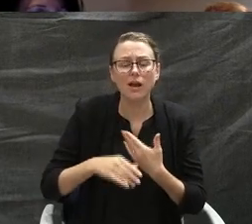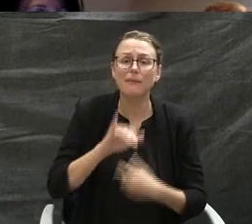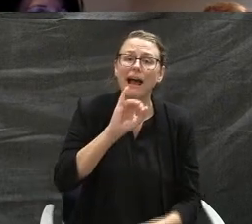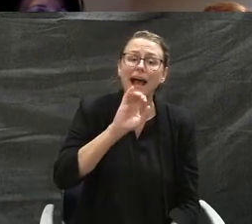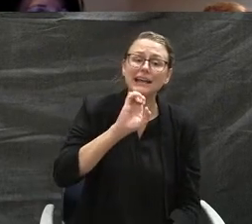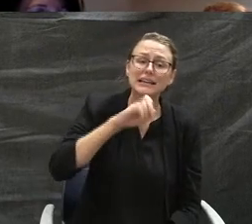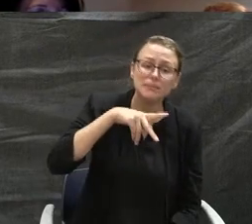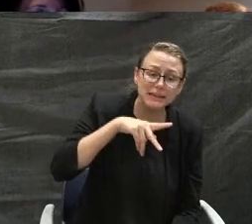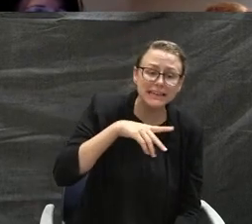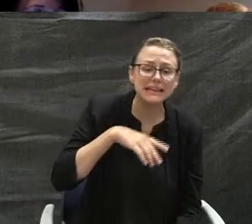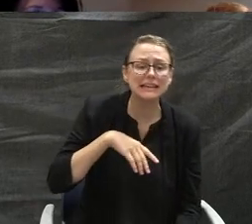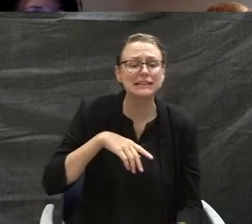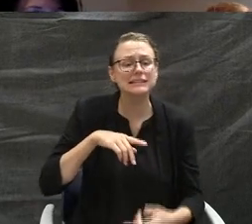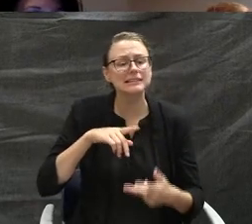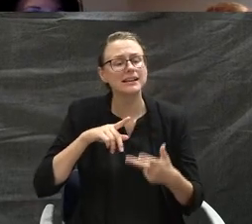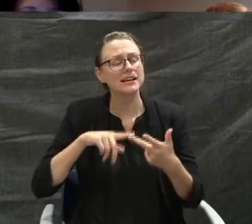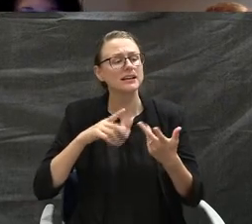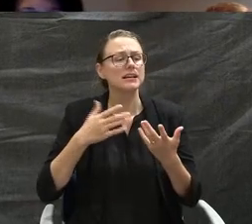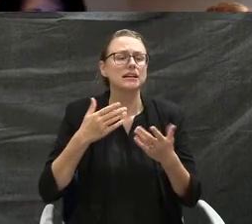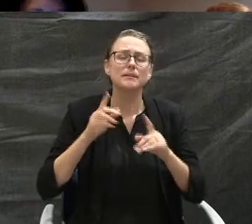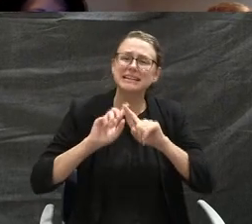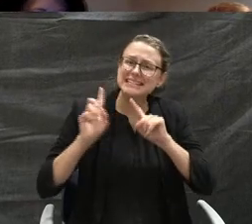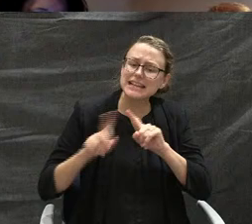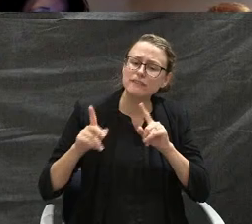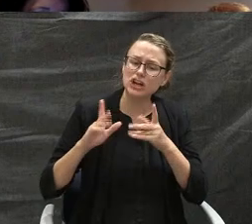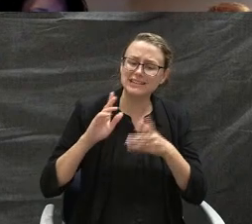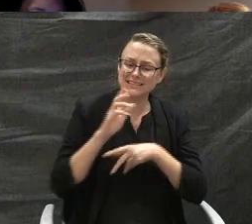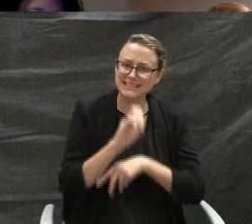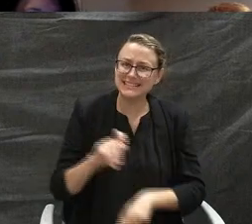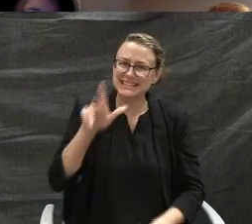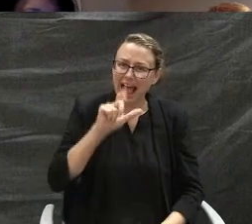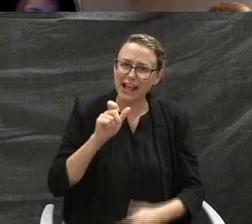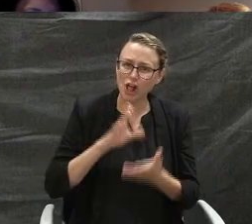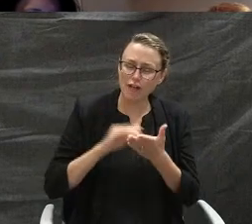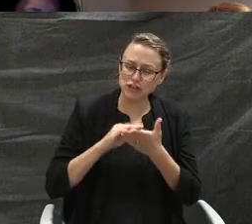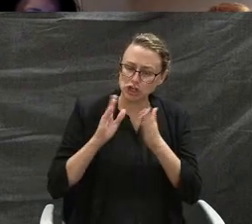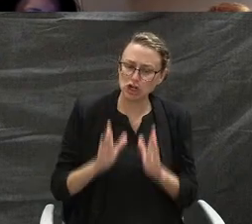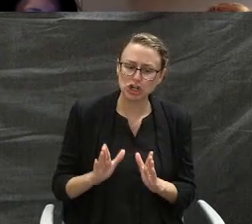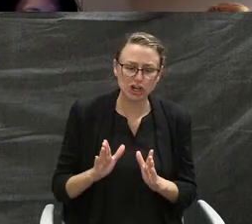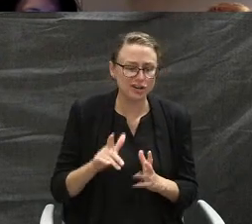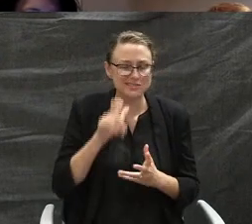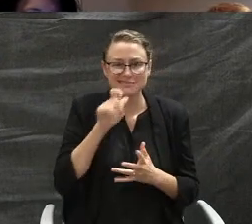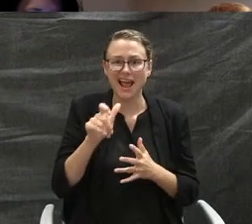Are English language learners and the one thing among other special programs and making sure we're really investing in